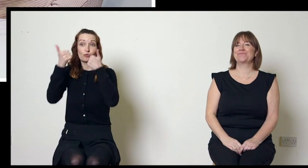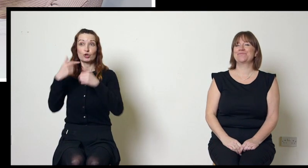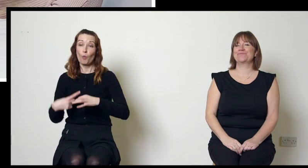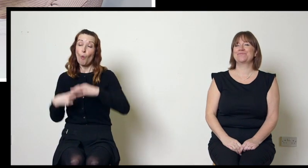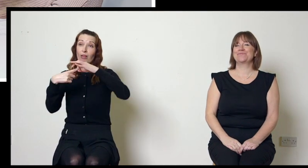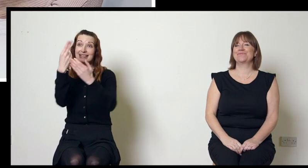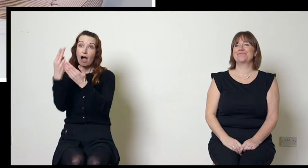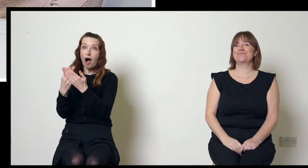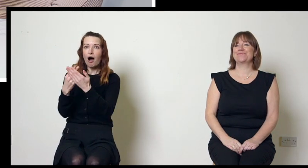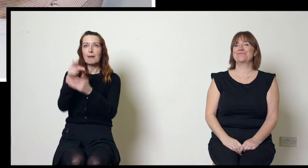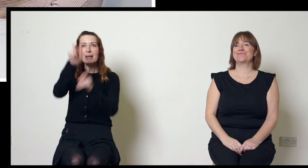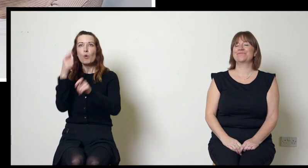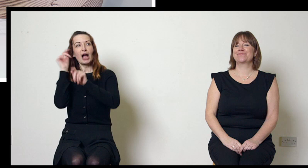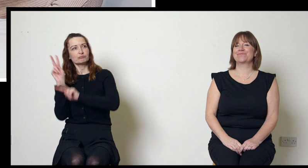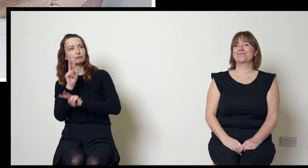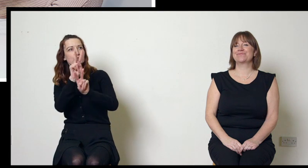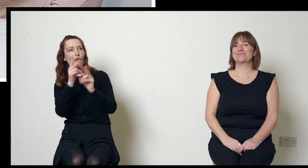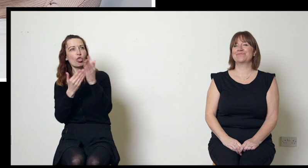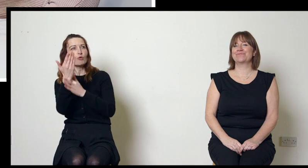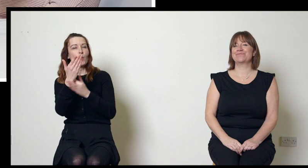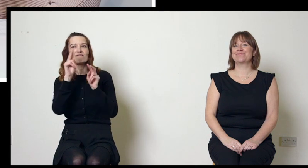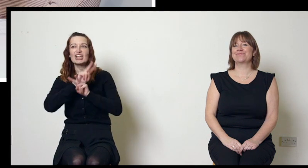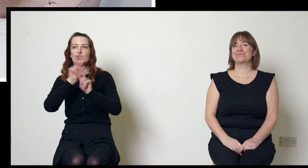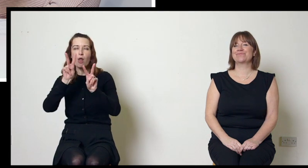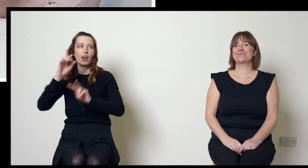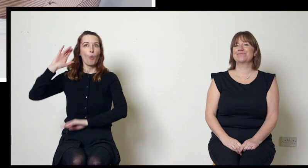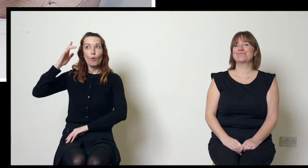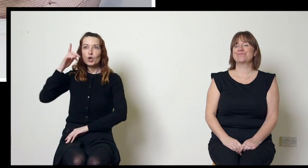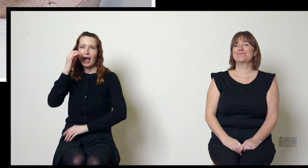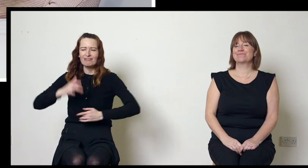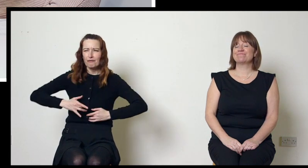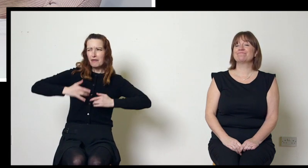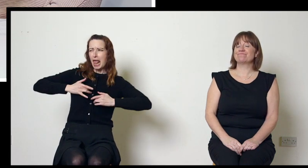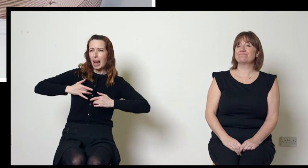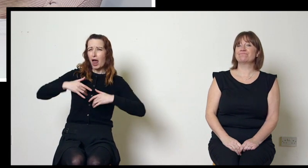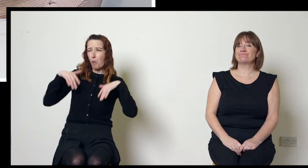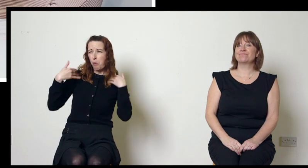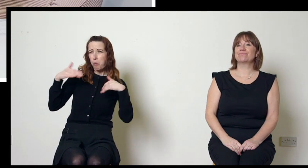If it's audio visual, they can feel that from someone if they're really passionate or they're really gonna be able